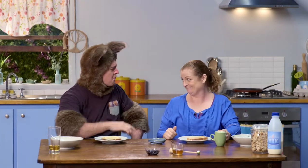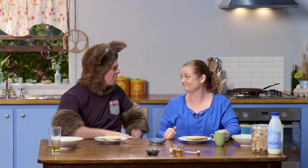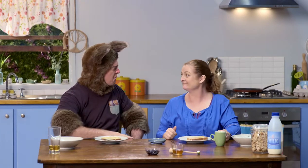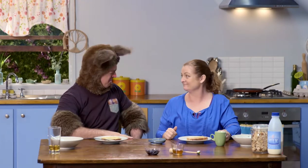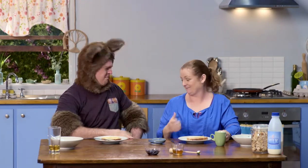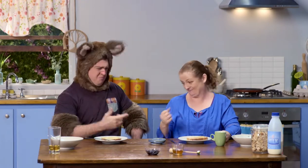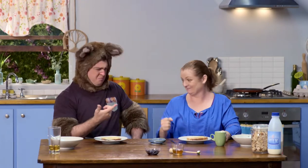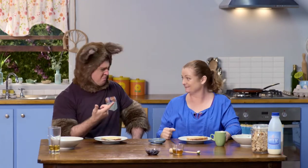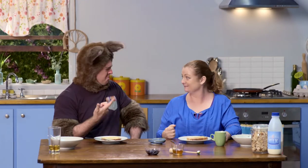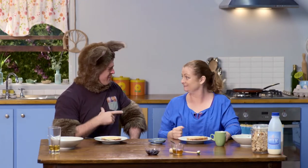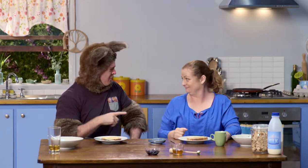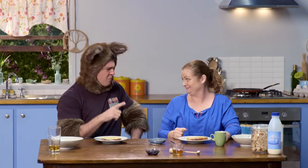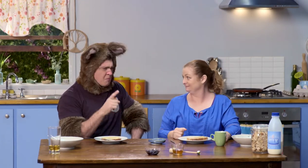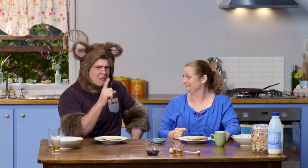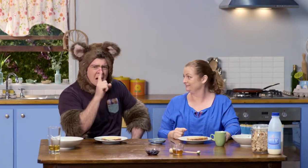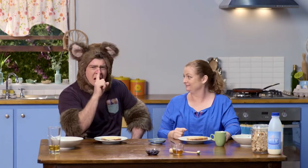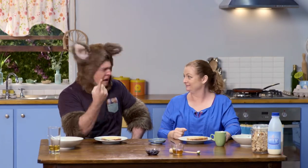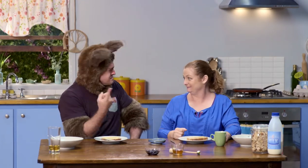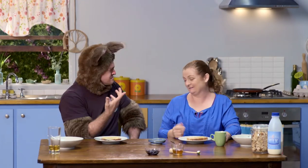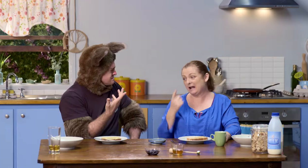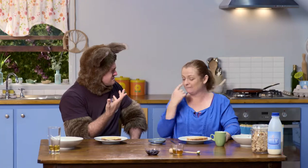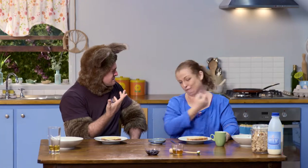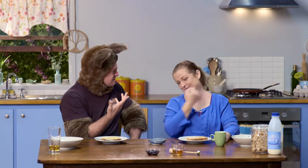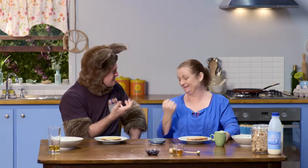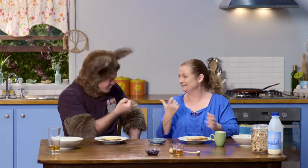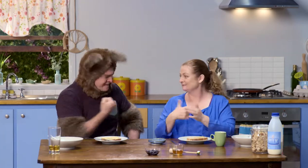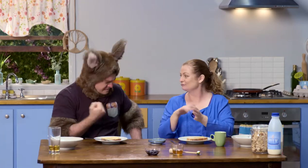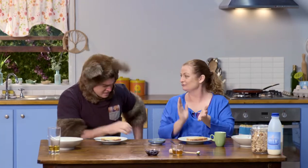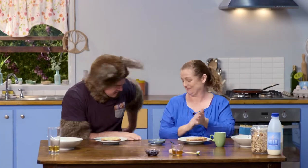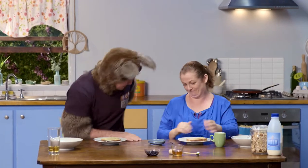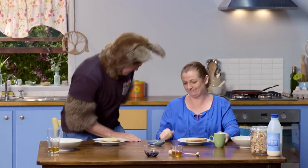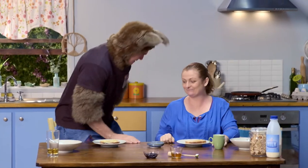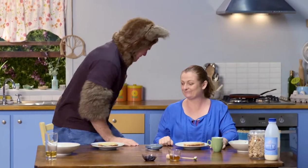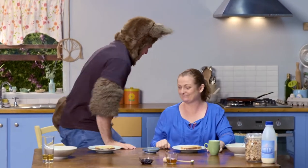Huh? What do we need cream for? Can you get the cream, please? Alright.